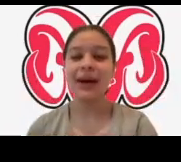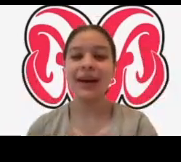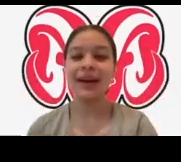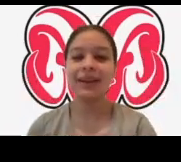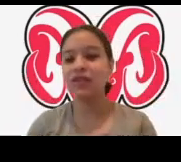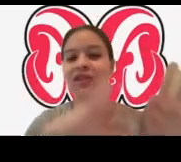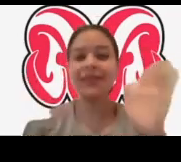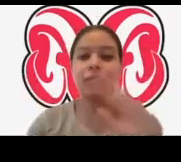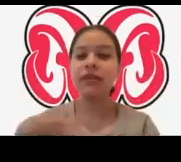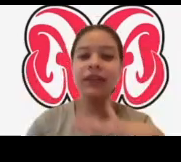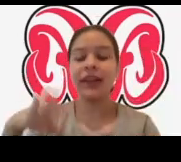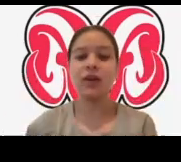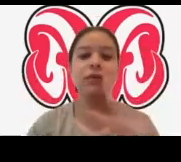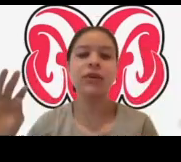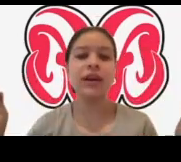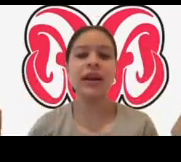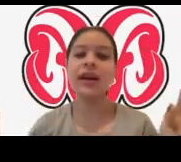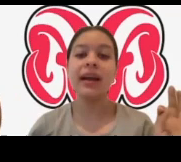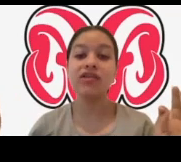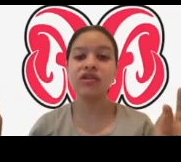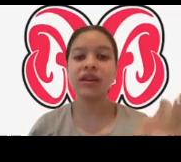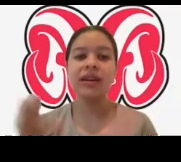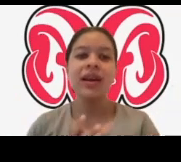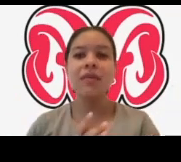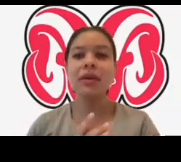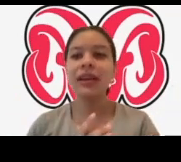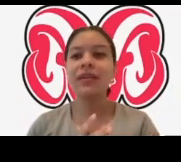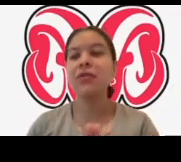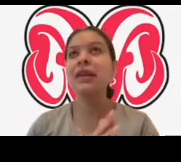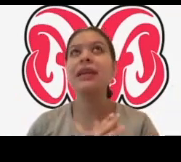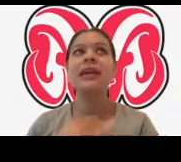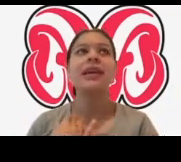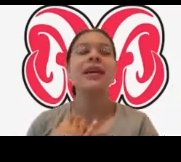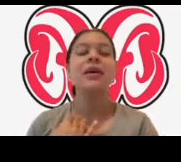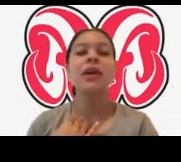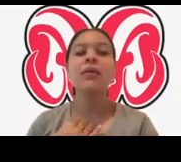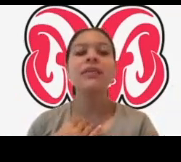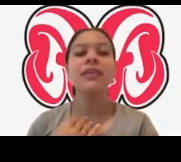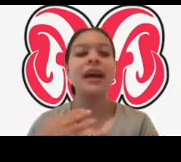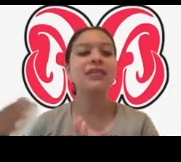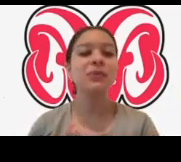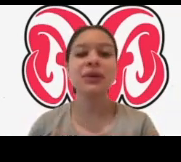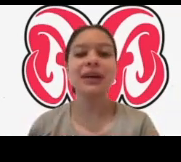but just to briefly, like over Asgeir, I mean like for me, like when I was in high school,